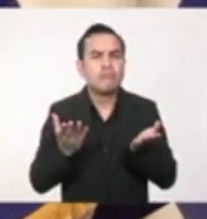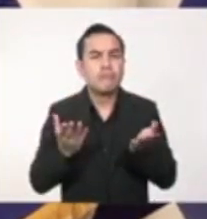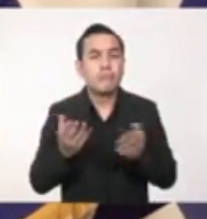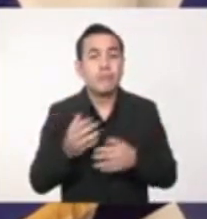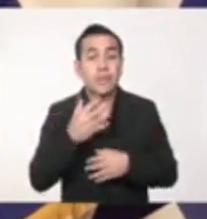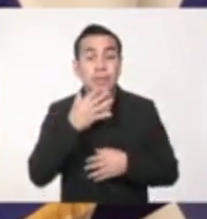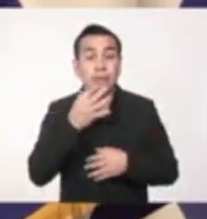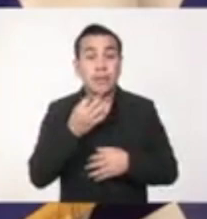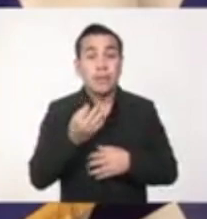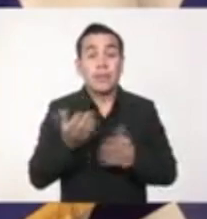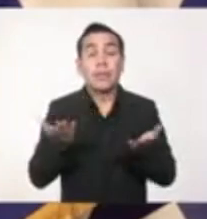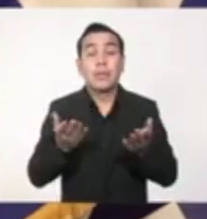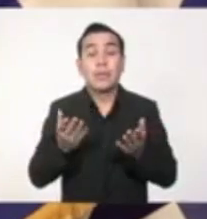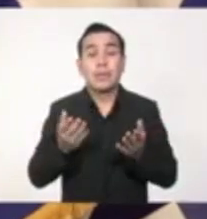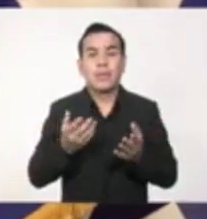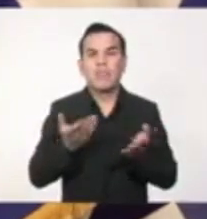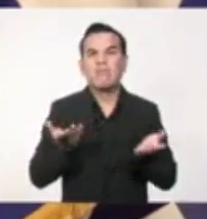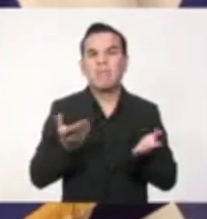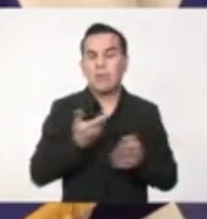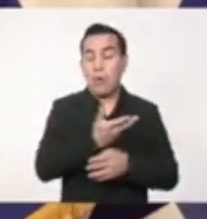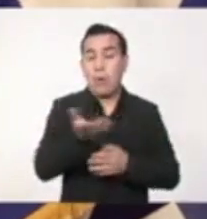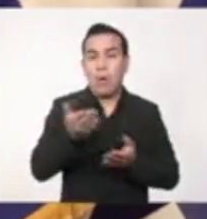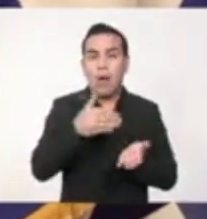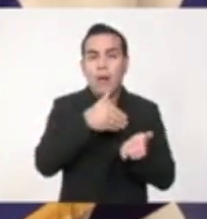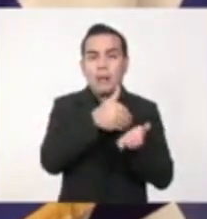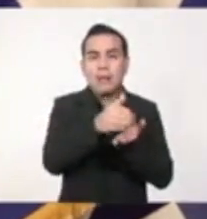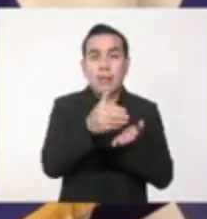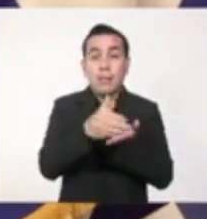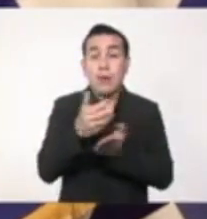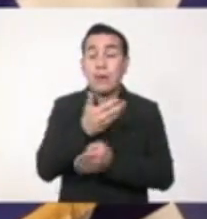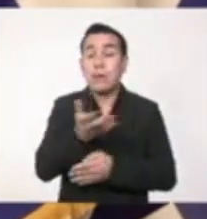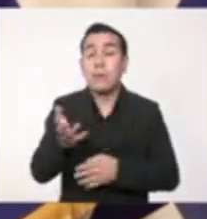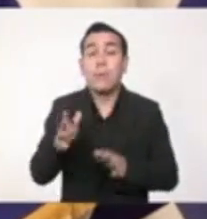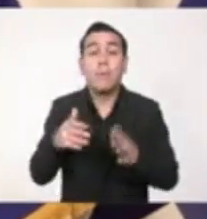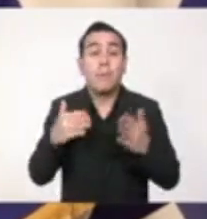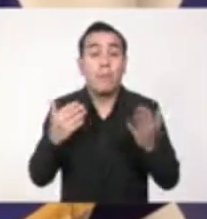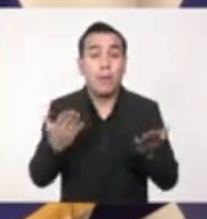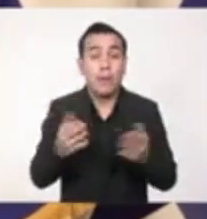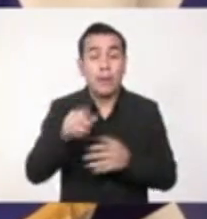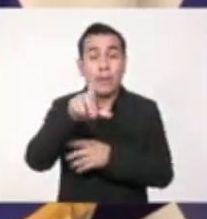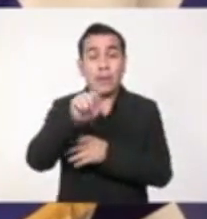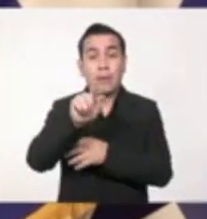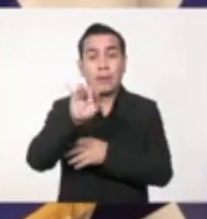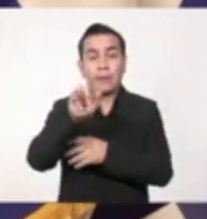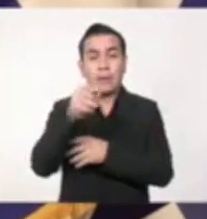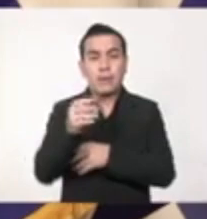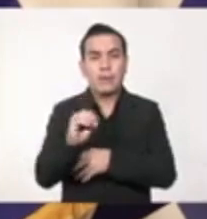there, the whip of the House of Representatives, call whip, because he is the one in charge of aligning the